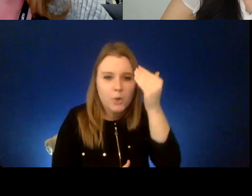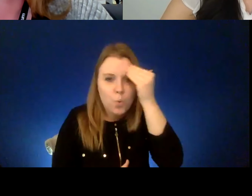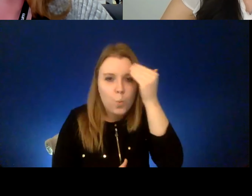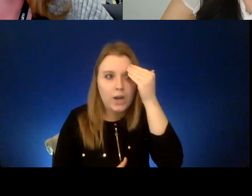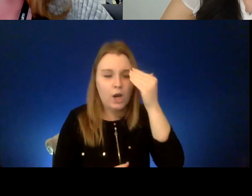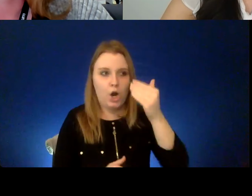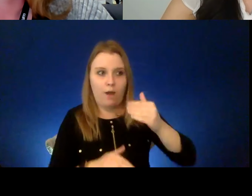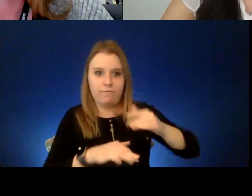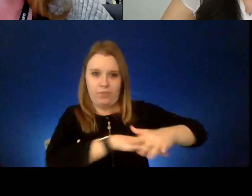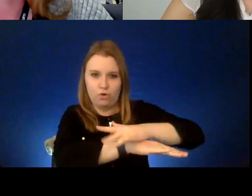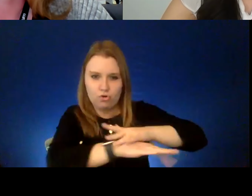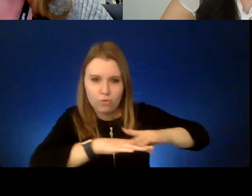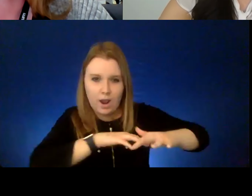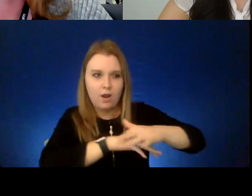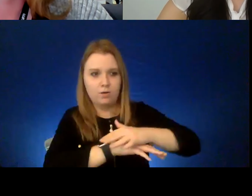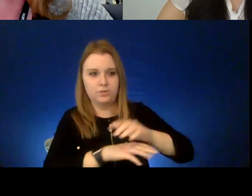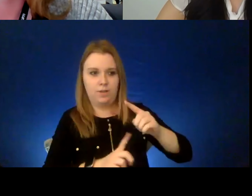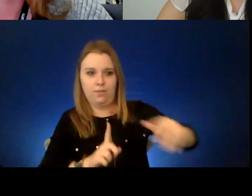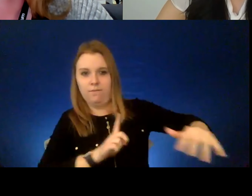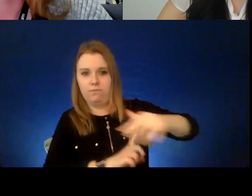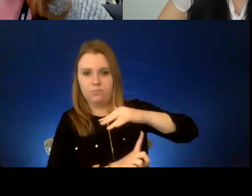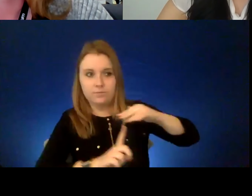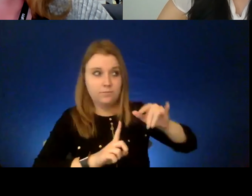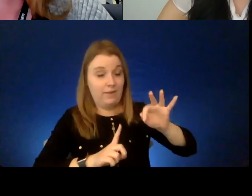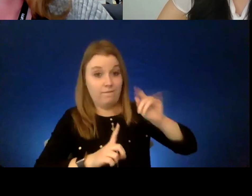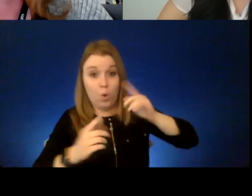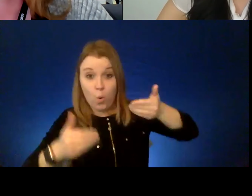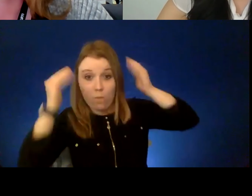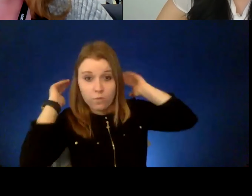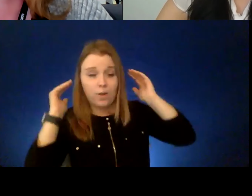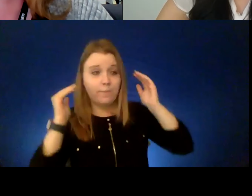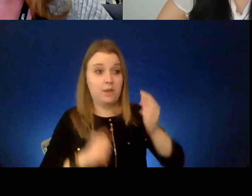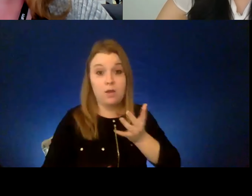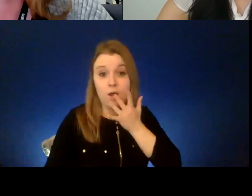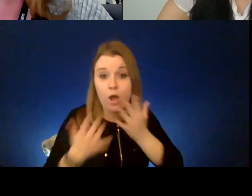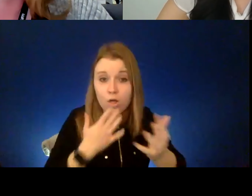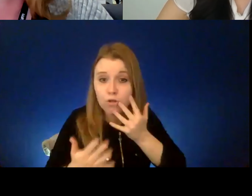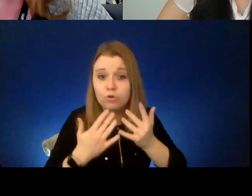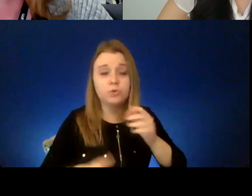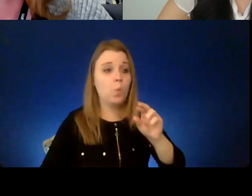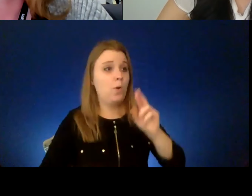and the environment around us. And when we have overwhelming of either color, or people, or scent,